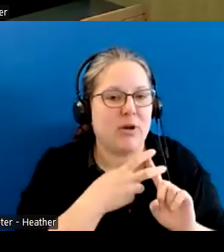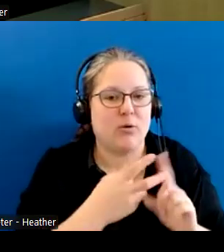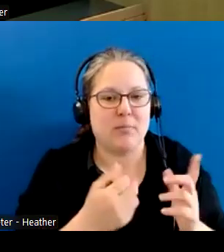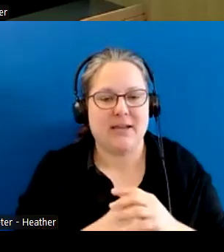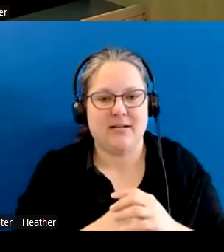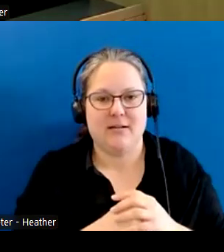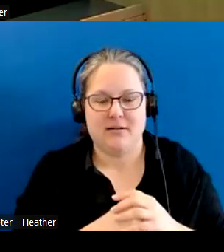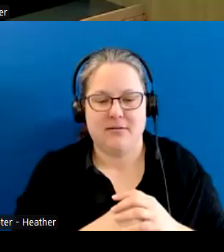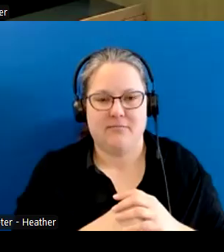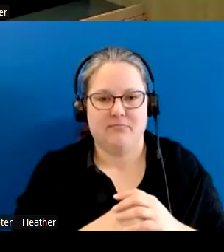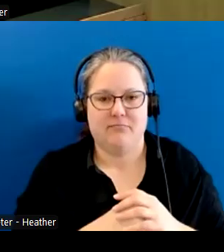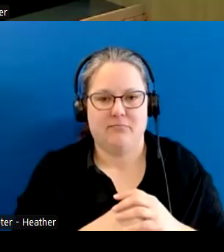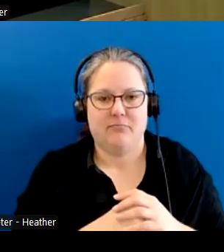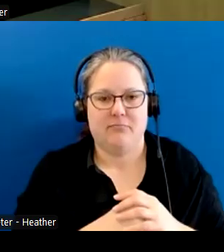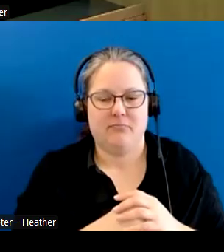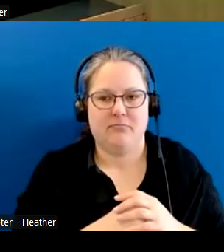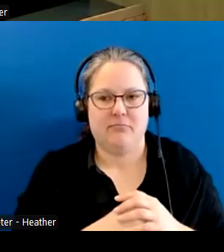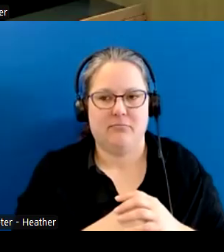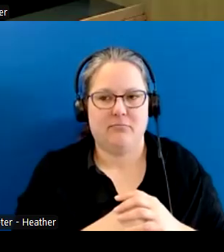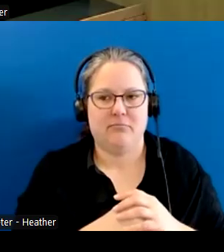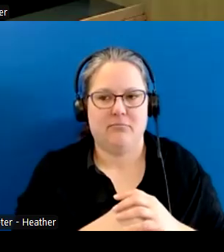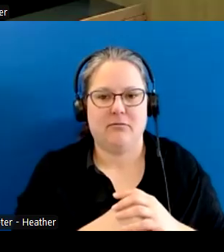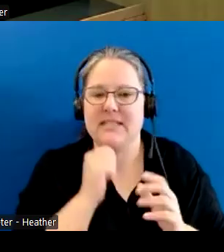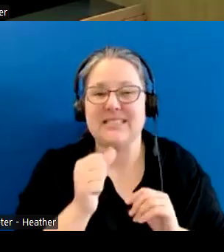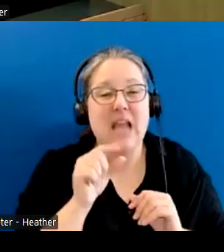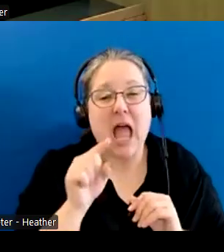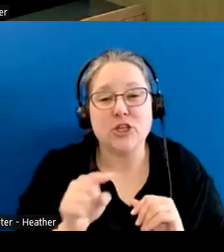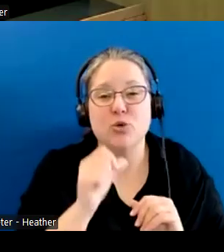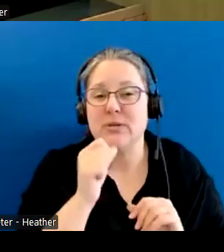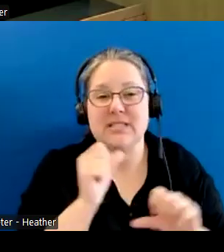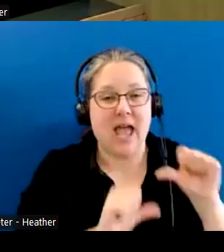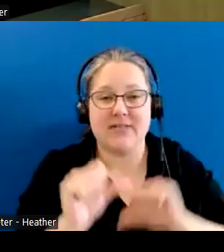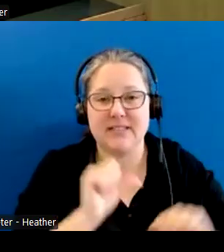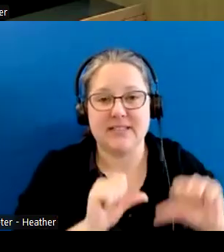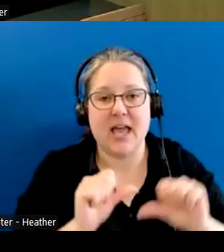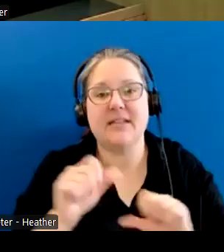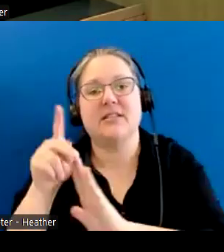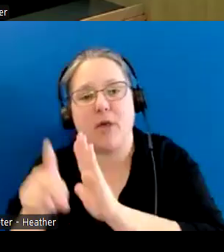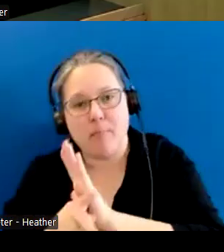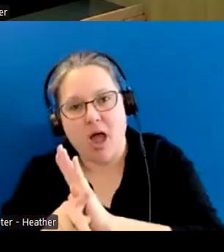Um anyway um and uh you know and it's not you it's not the science it's the policies and where